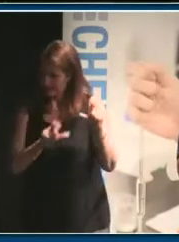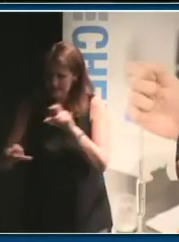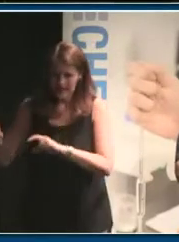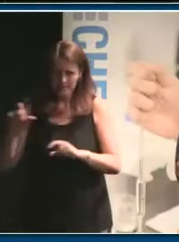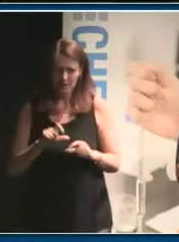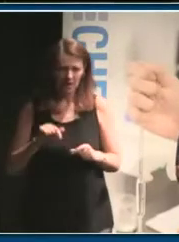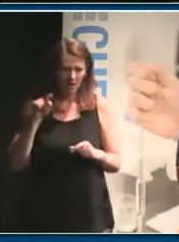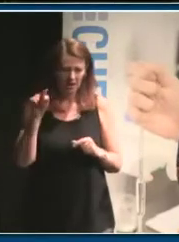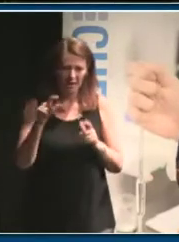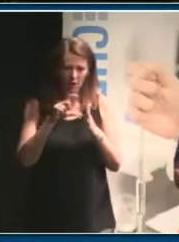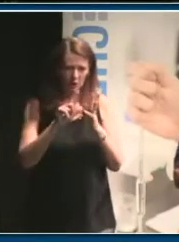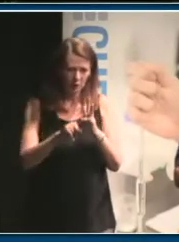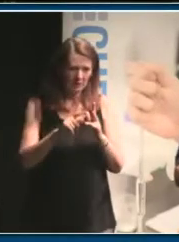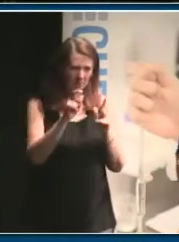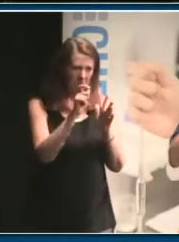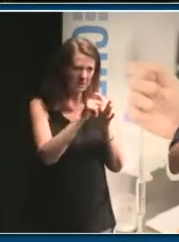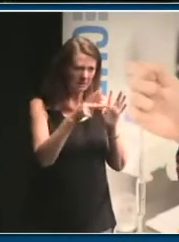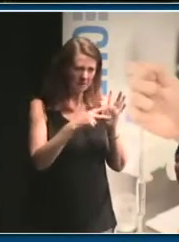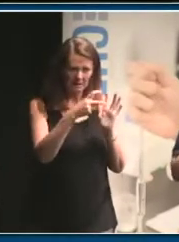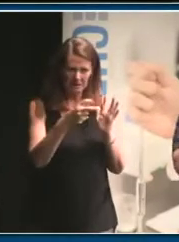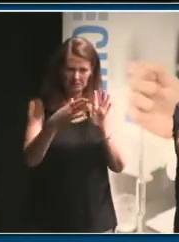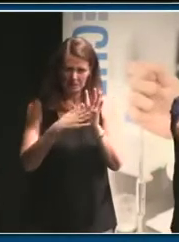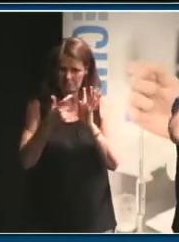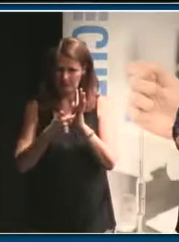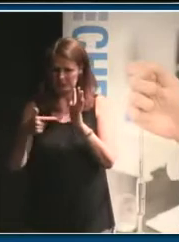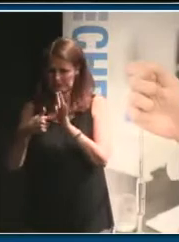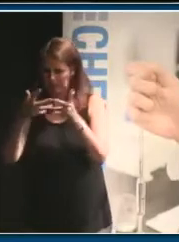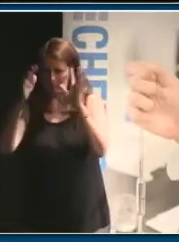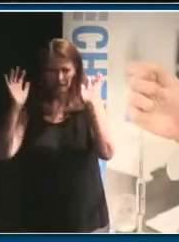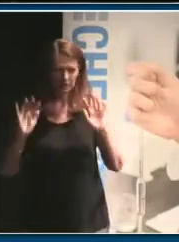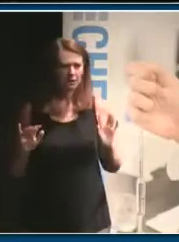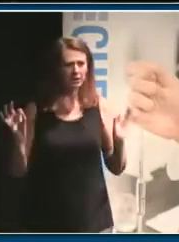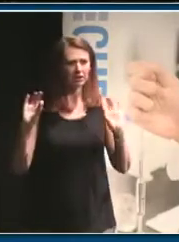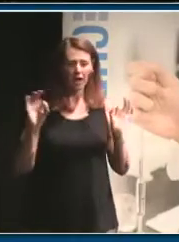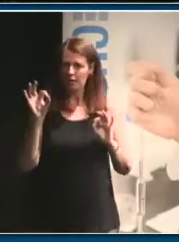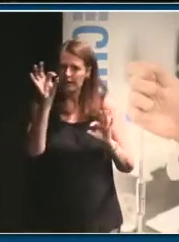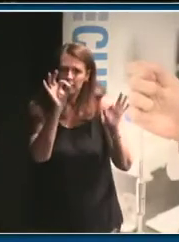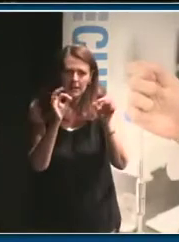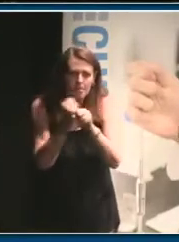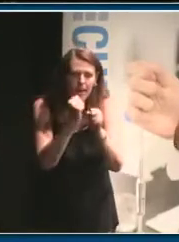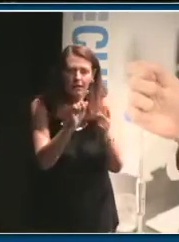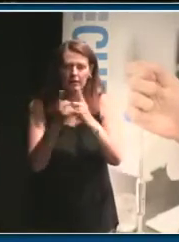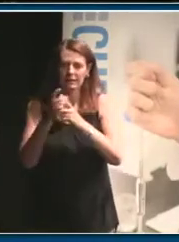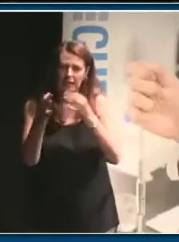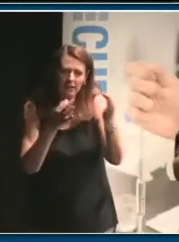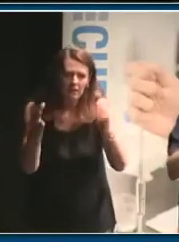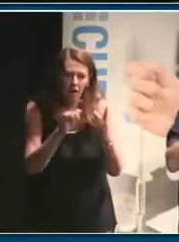than “PV = NRT” I said “Oh, you know they make things, they design things, they create things!”